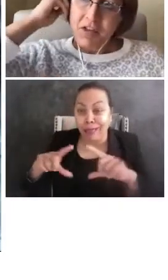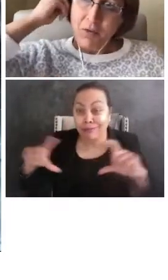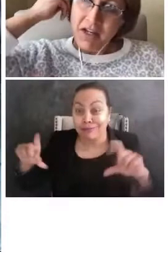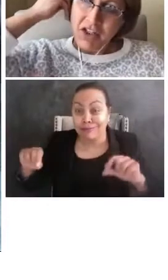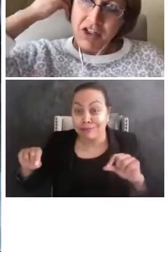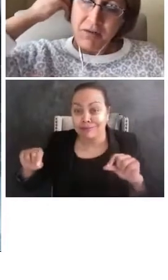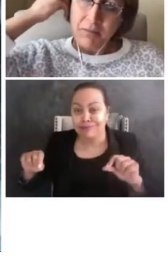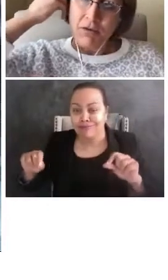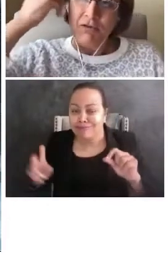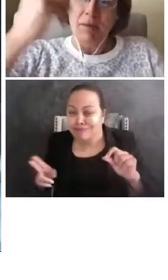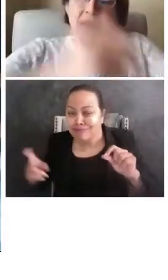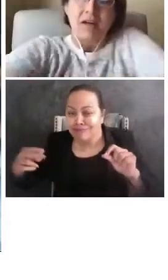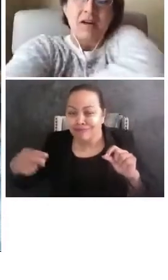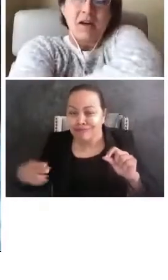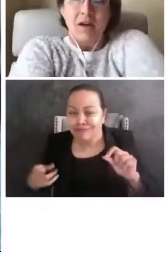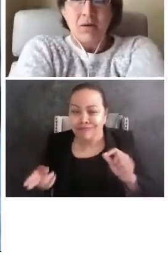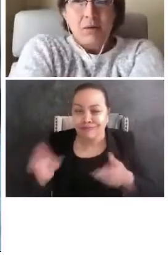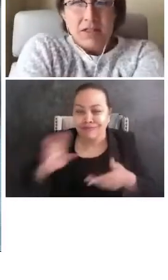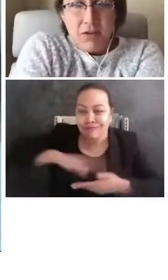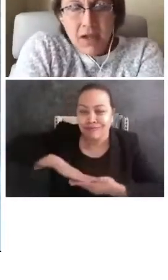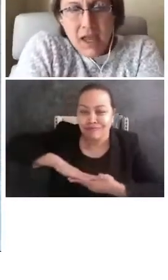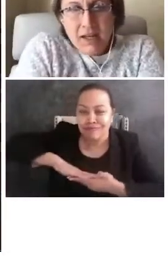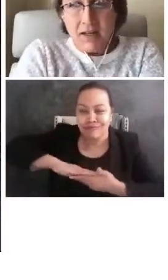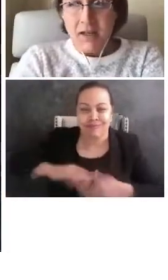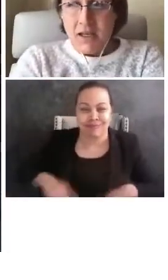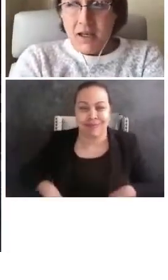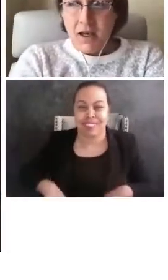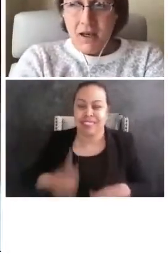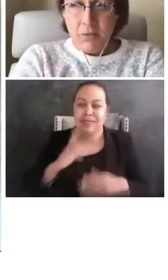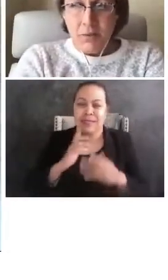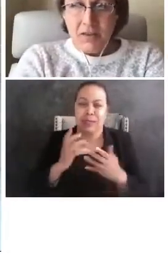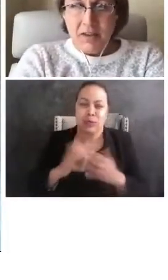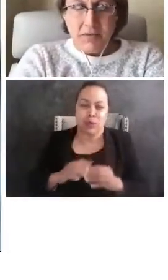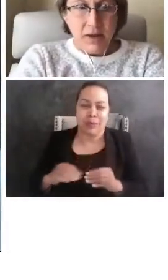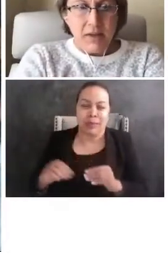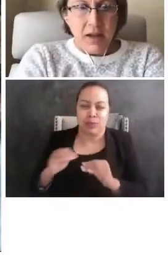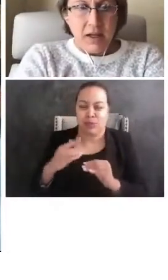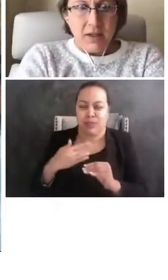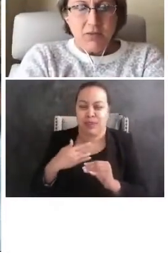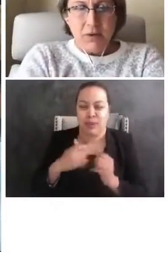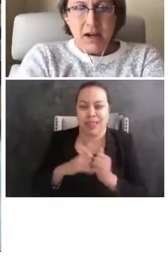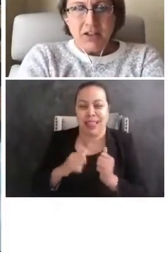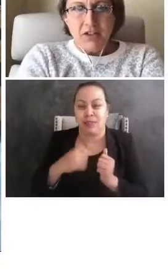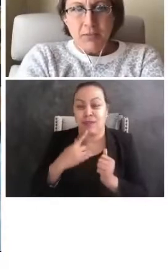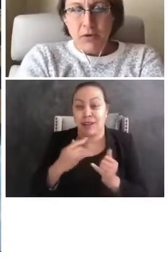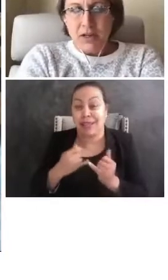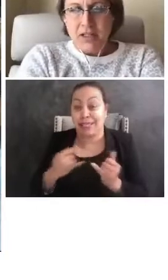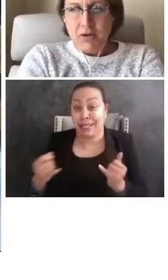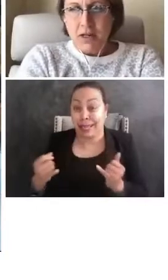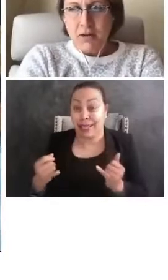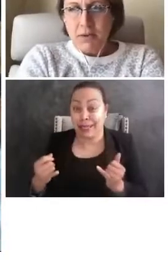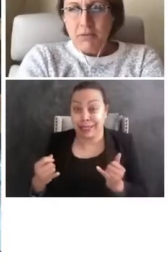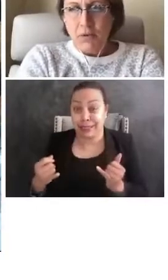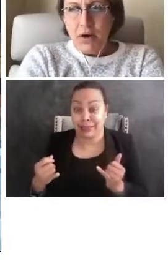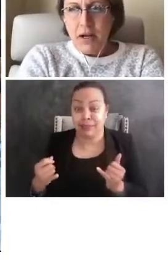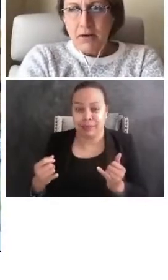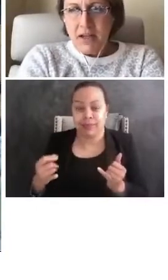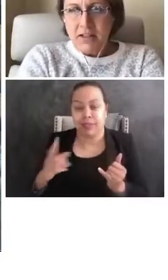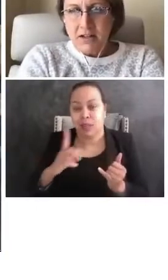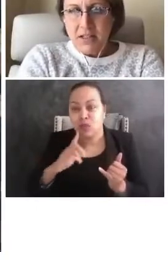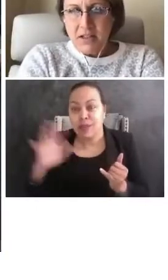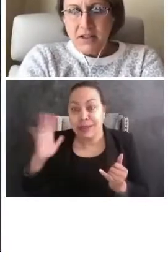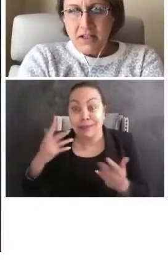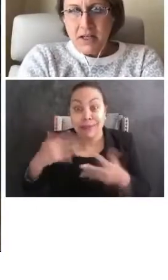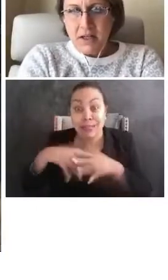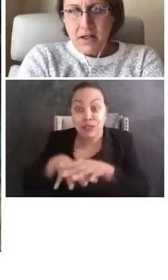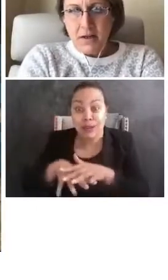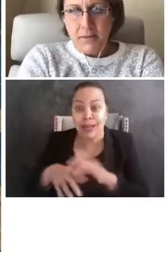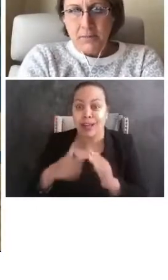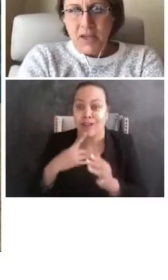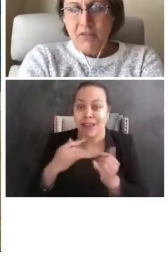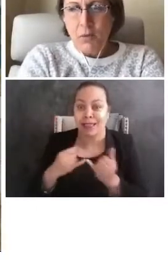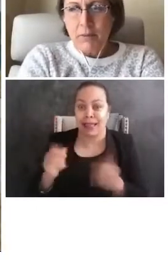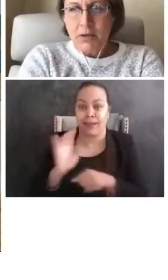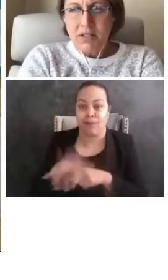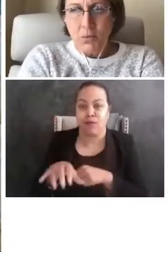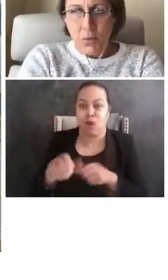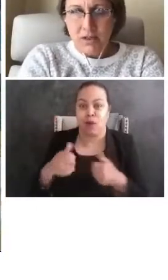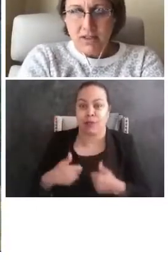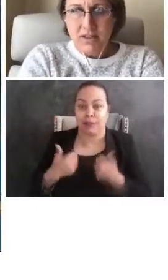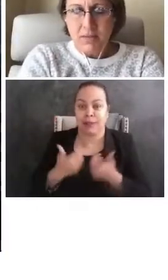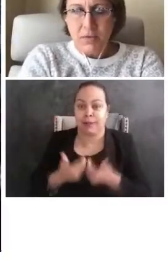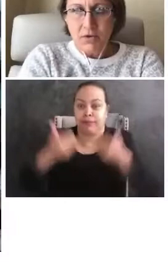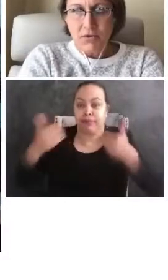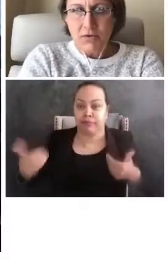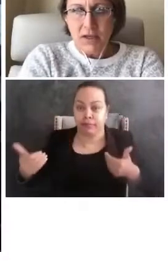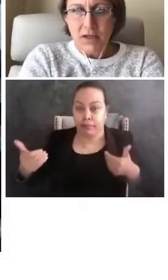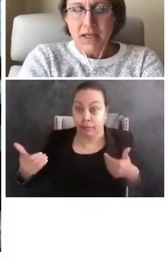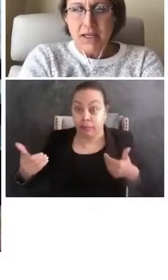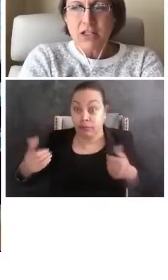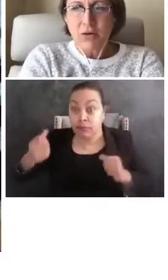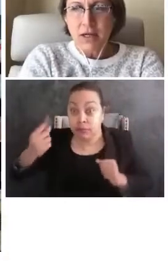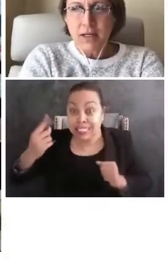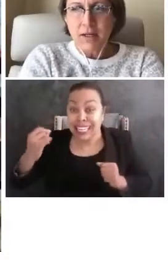So much movement was created with these redlinings.